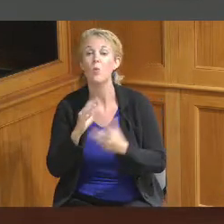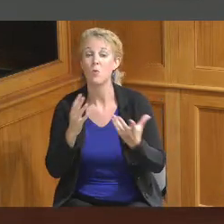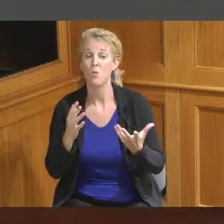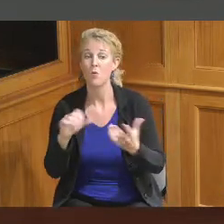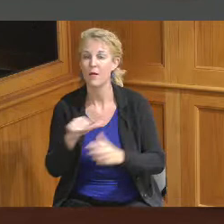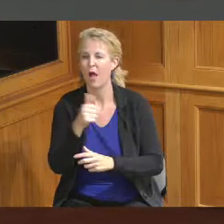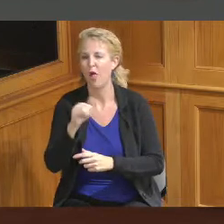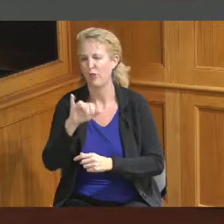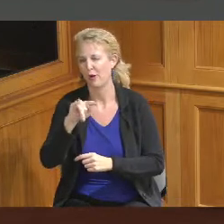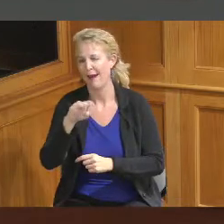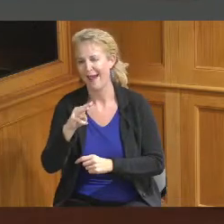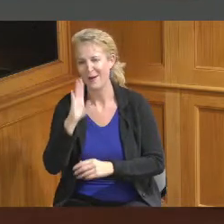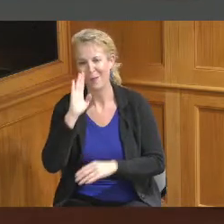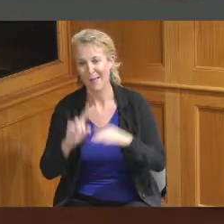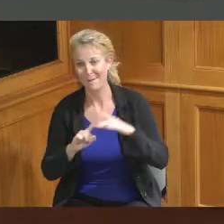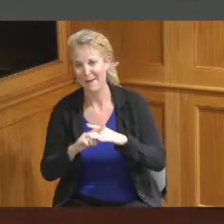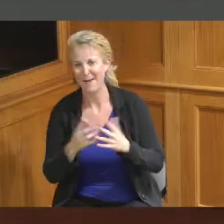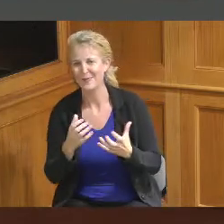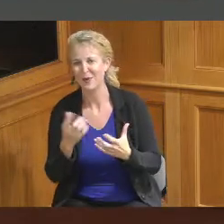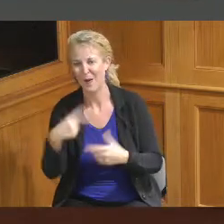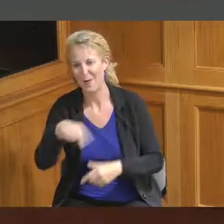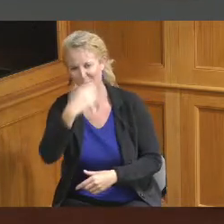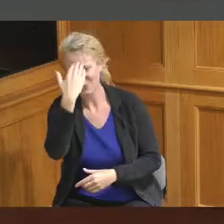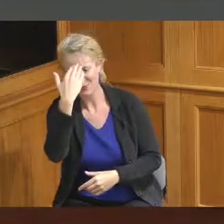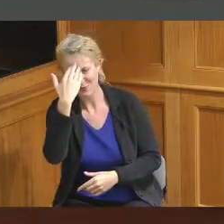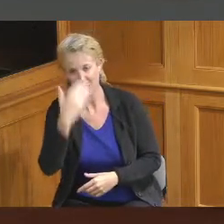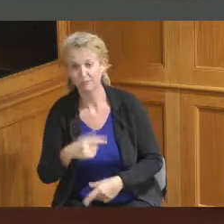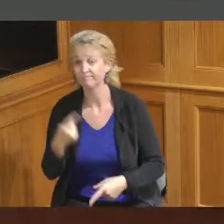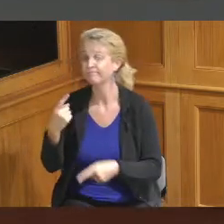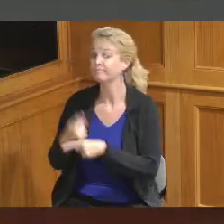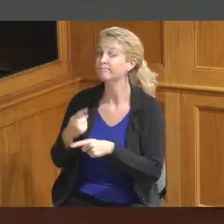item coming I just want to make sure the Board is is aware of that right this will be advertised as